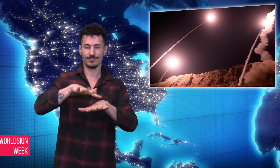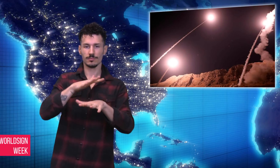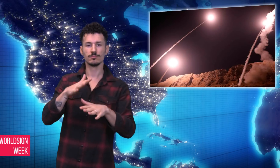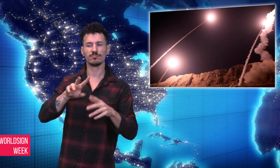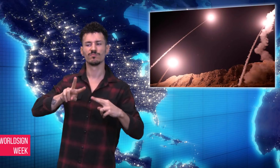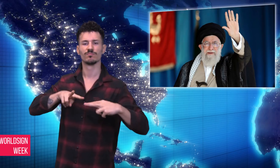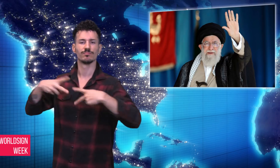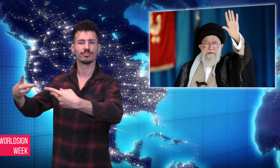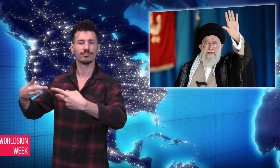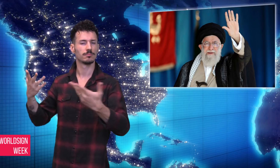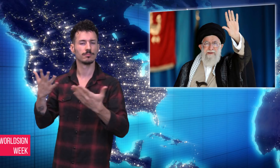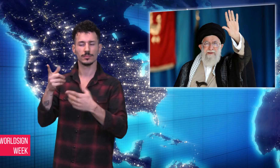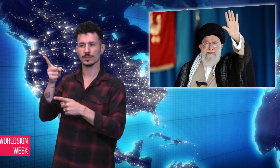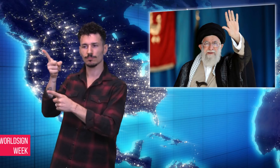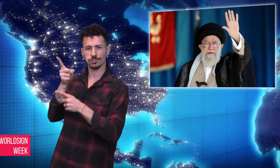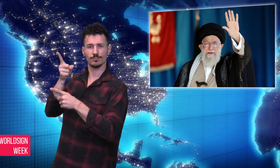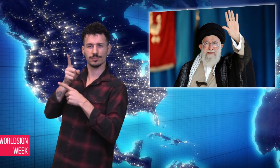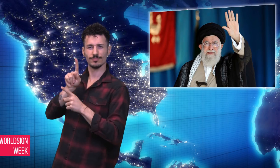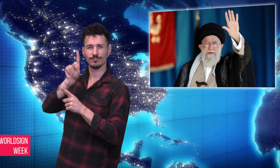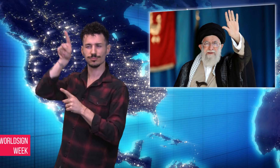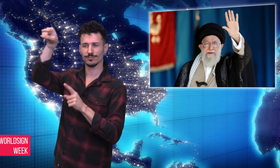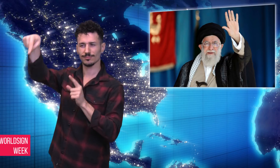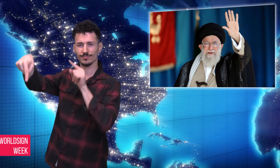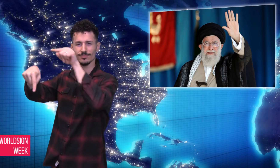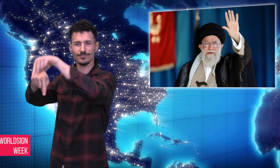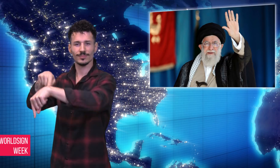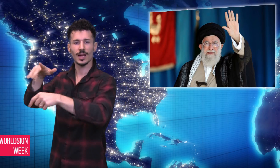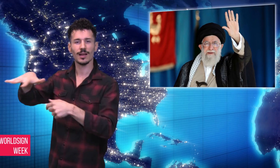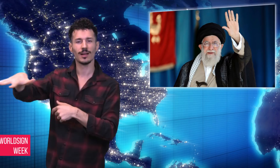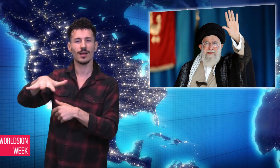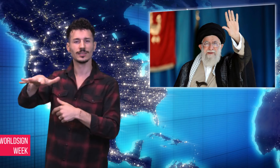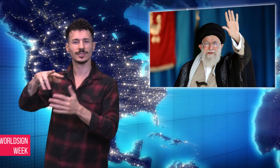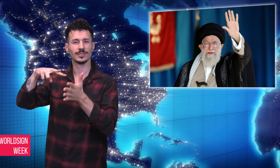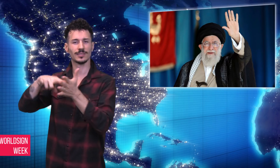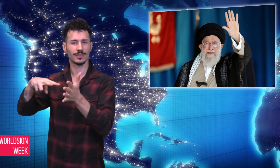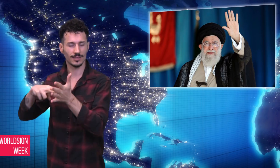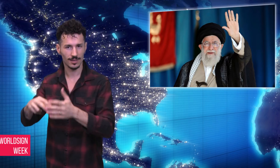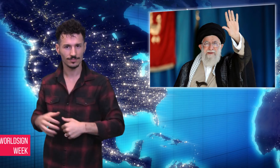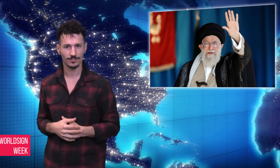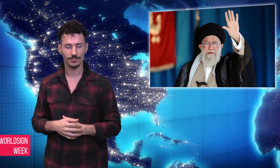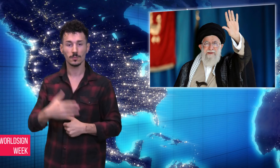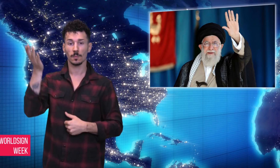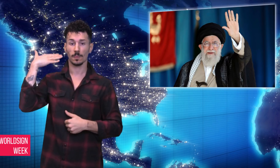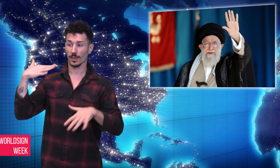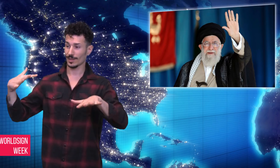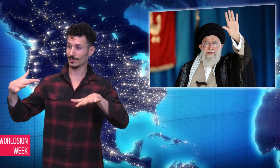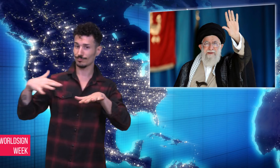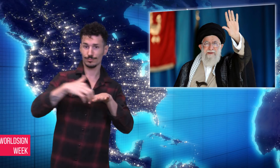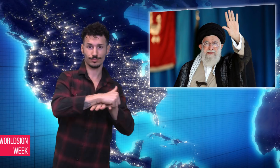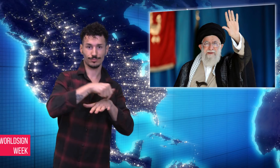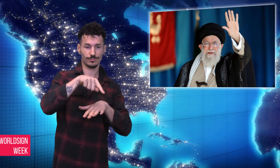toward eastern Syria in response to an attack by militants on a